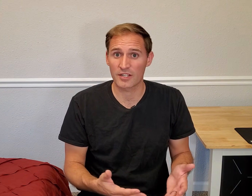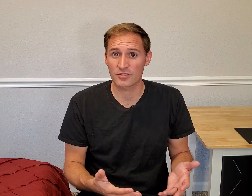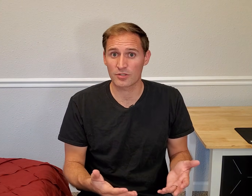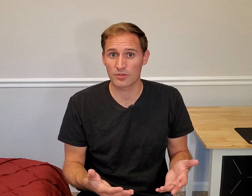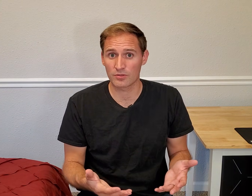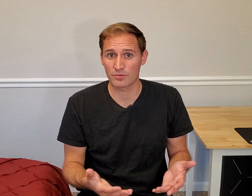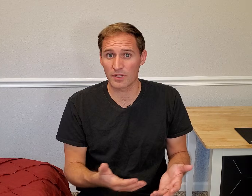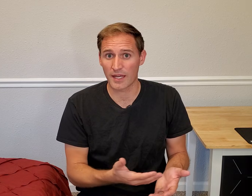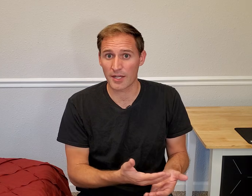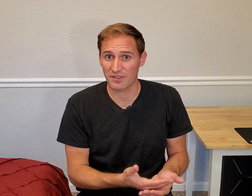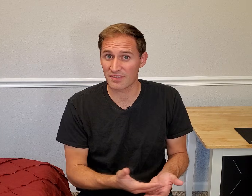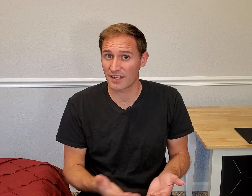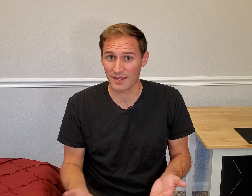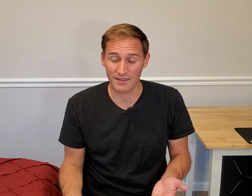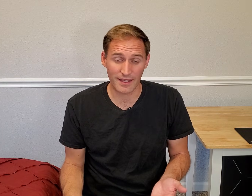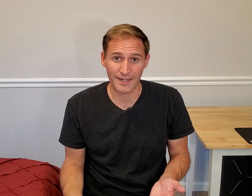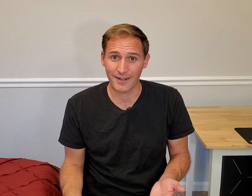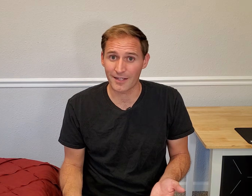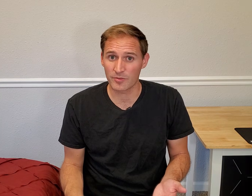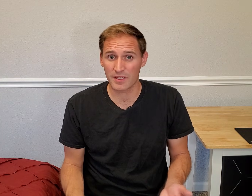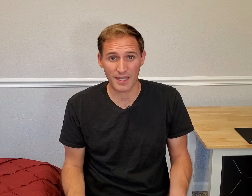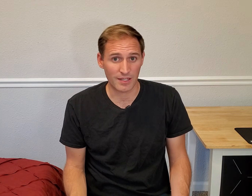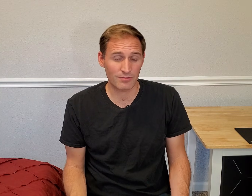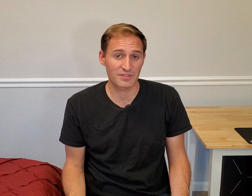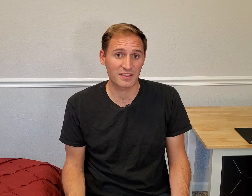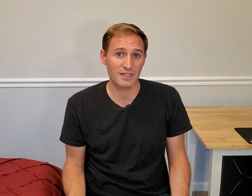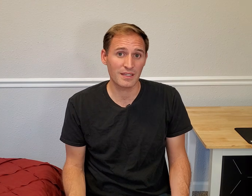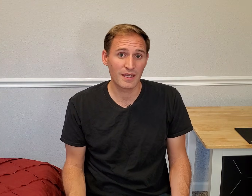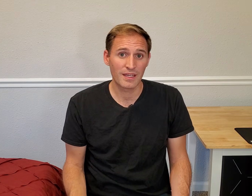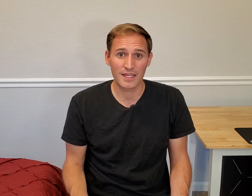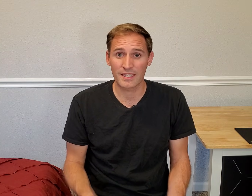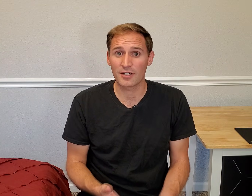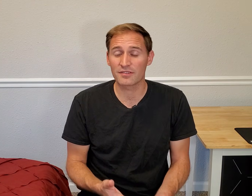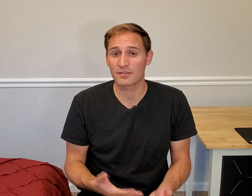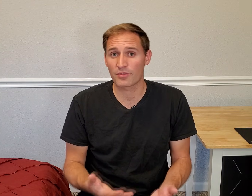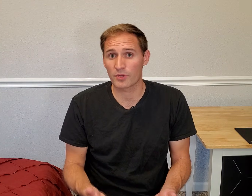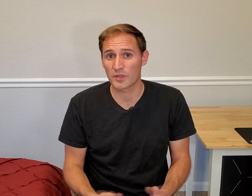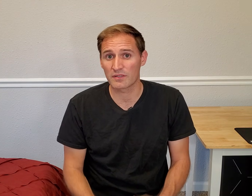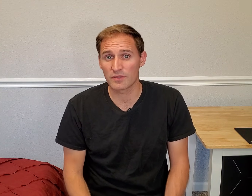show you how to sign the entire alphabet A through Z and I also throw in a few